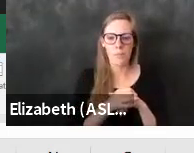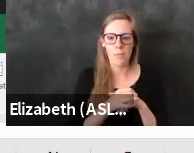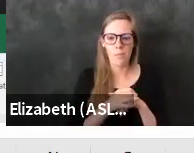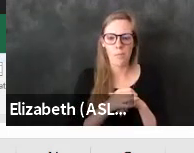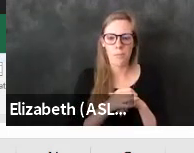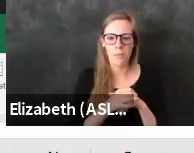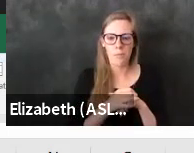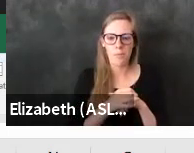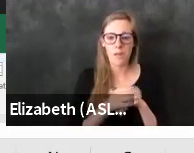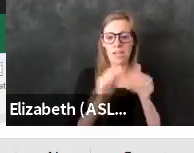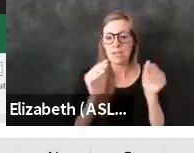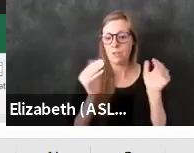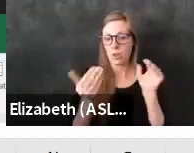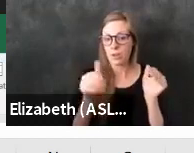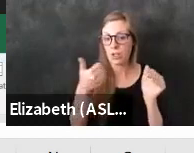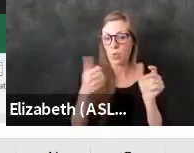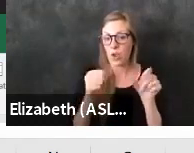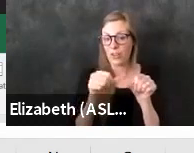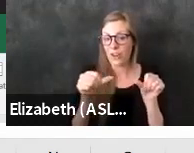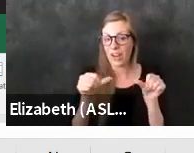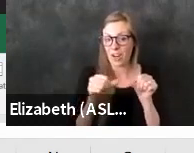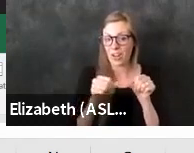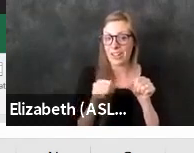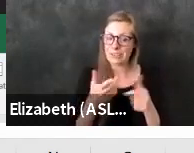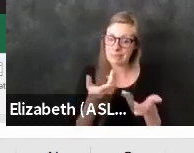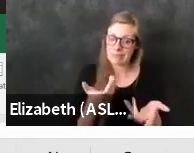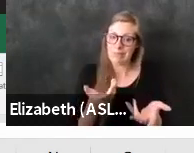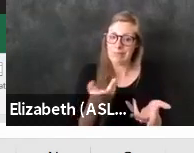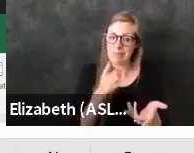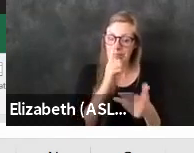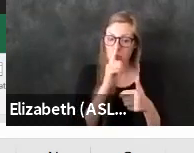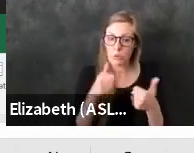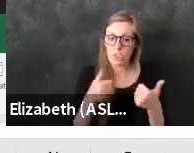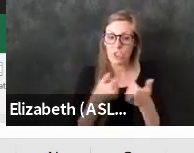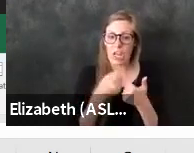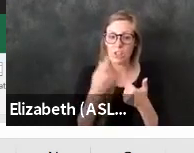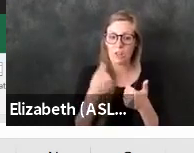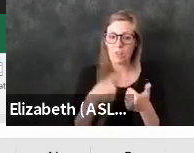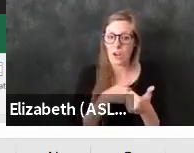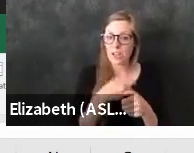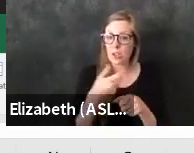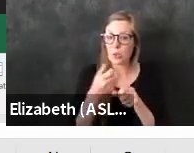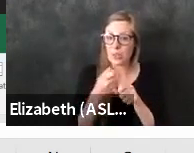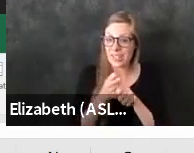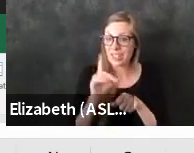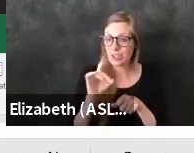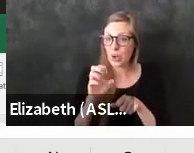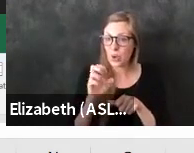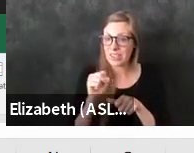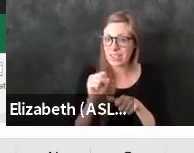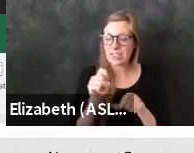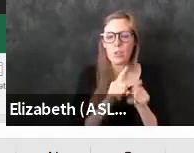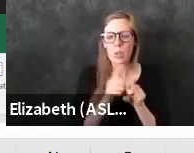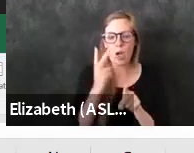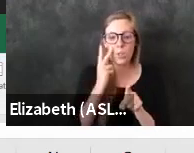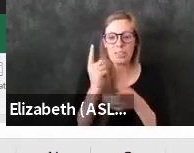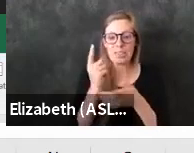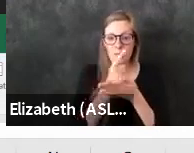other counties and how challenging it is for us to get doses. You can also see from week to week next